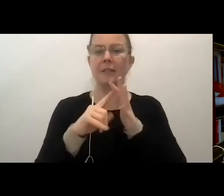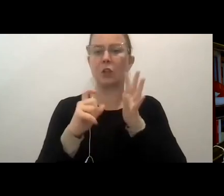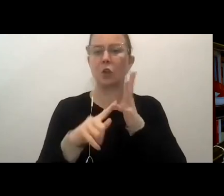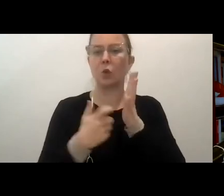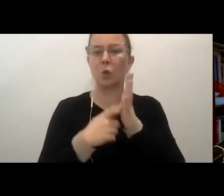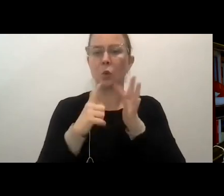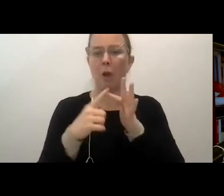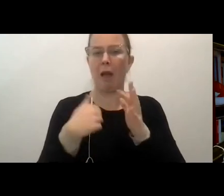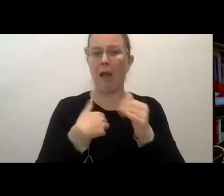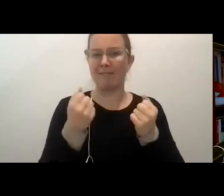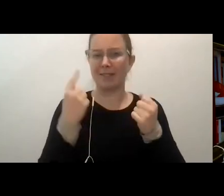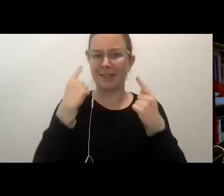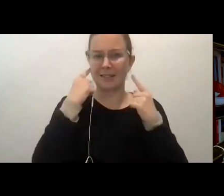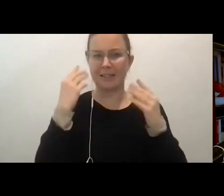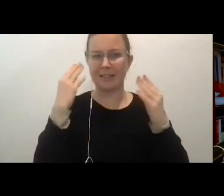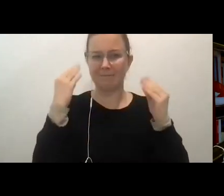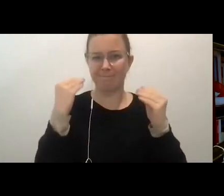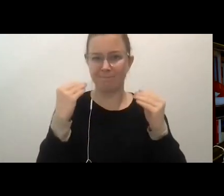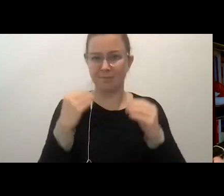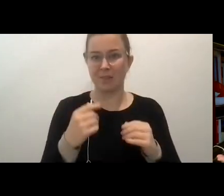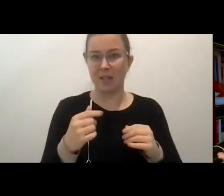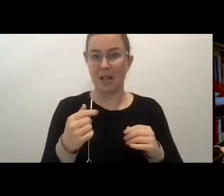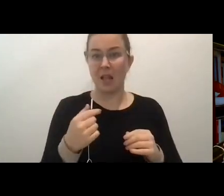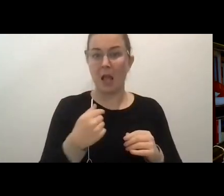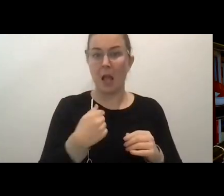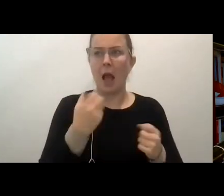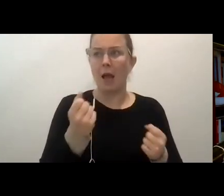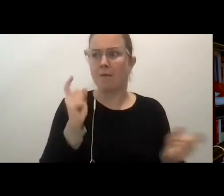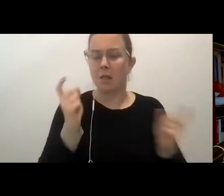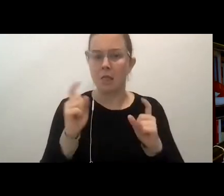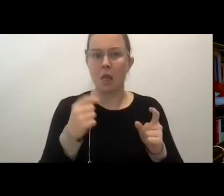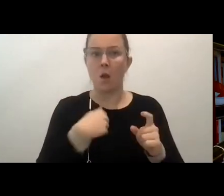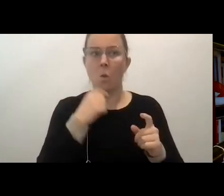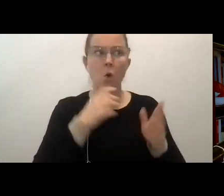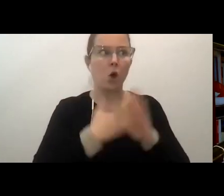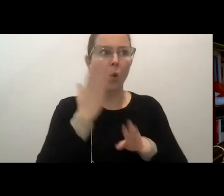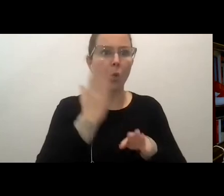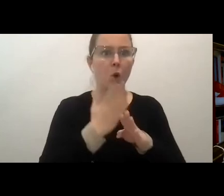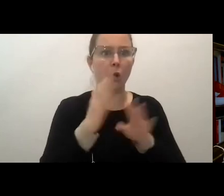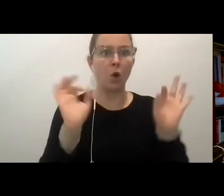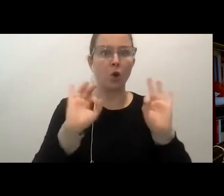I might forget to take the hearing aids to work with me. I would have panic attacks thinking